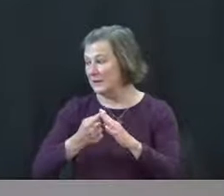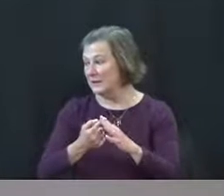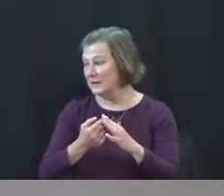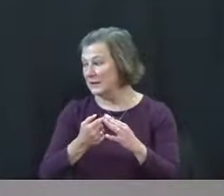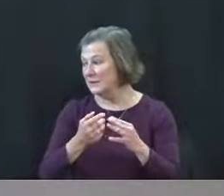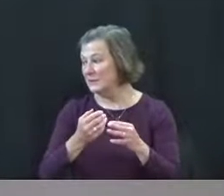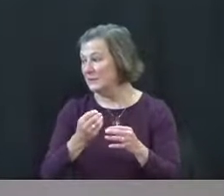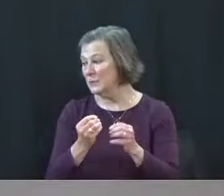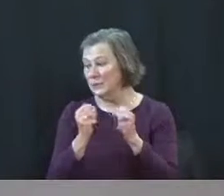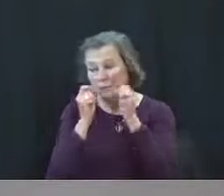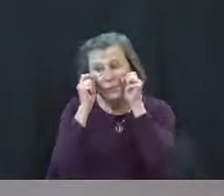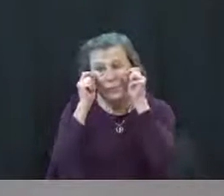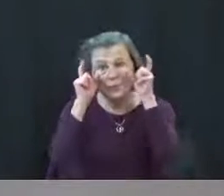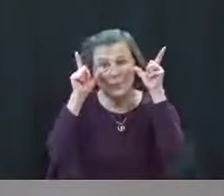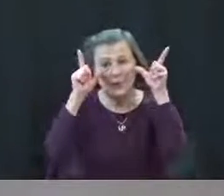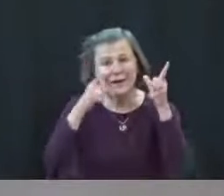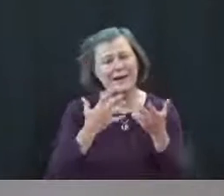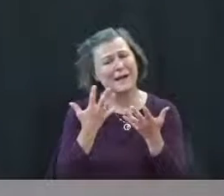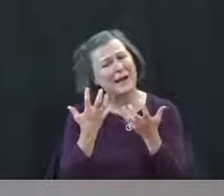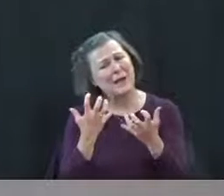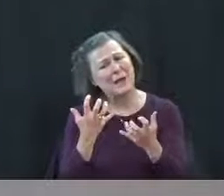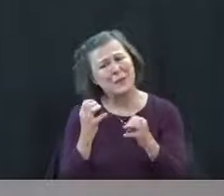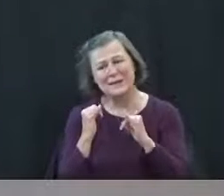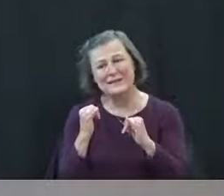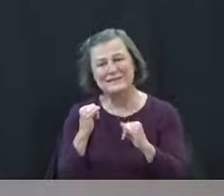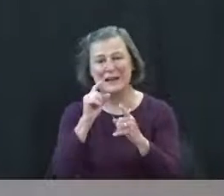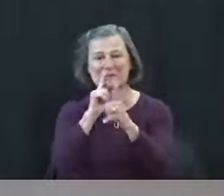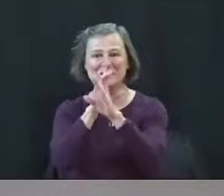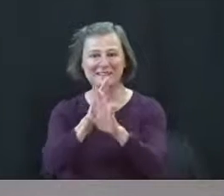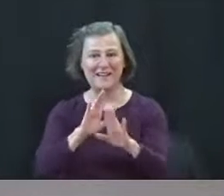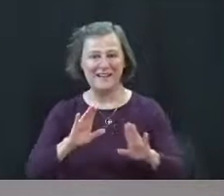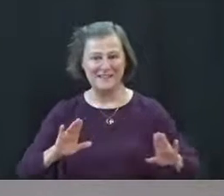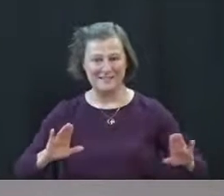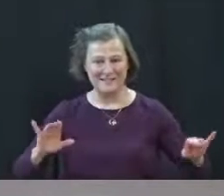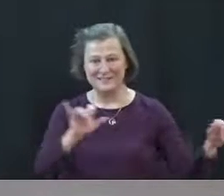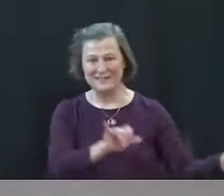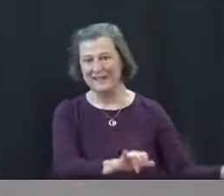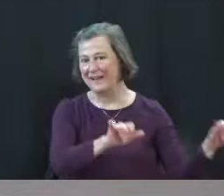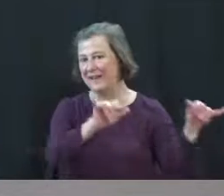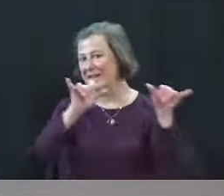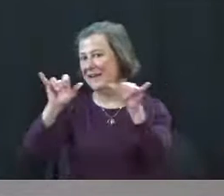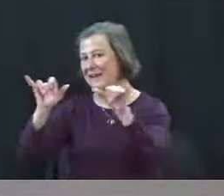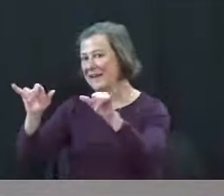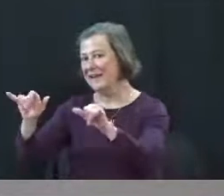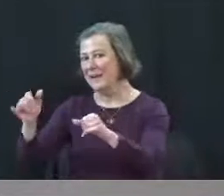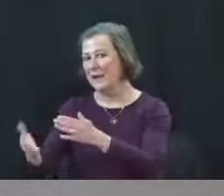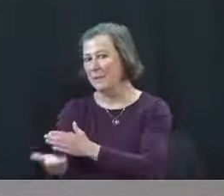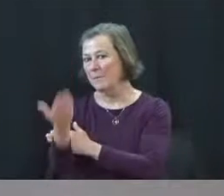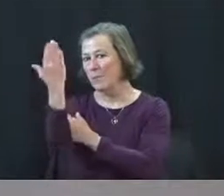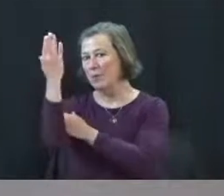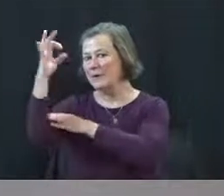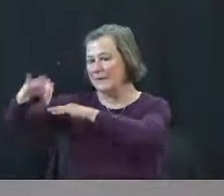I'd like to be that silence as the morning breaks.